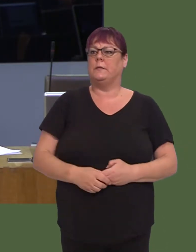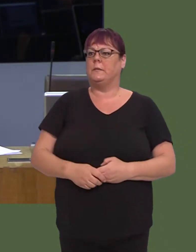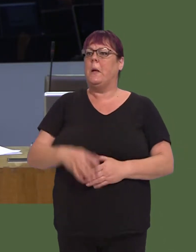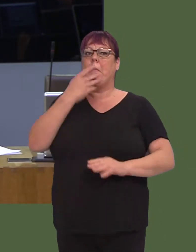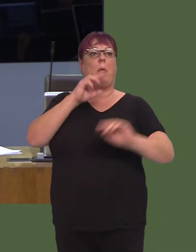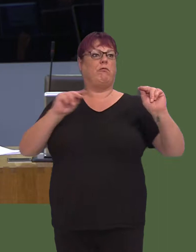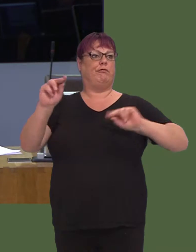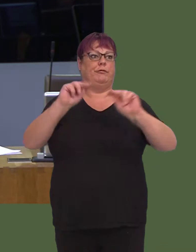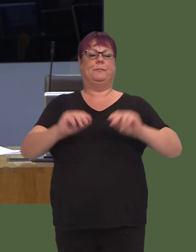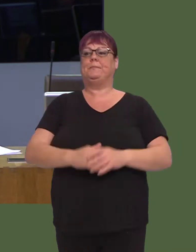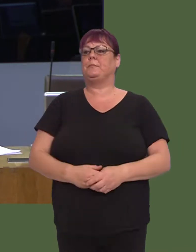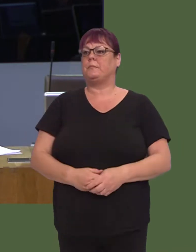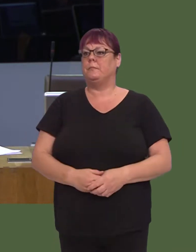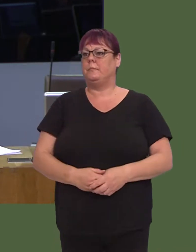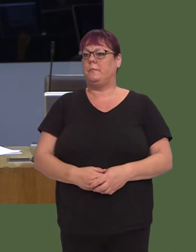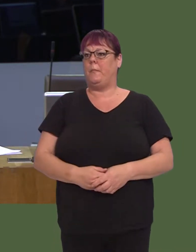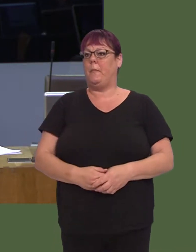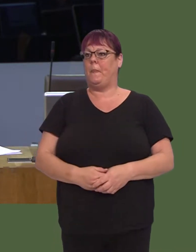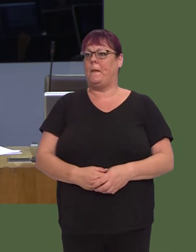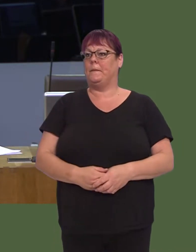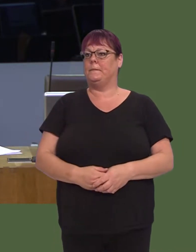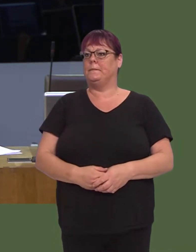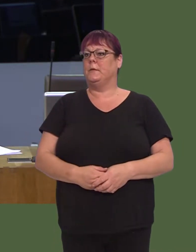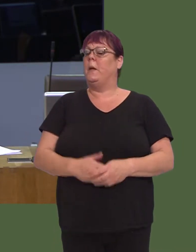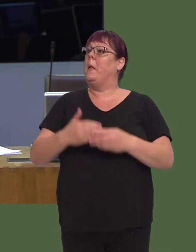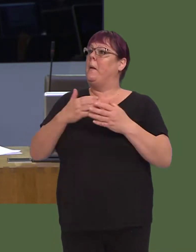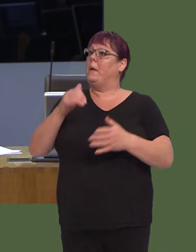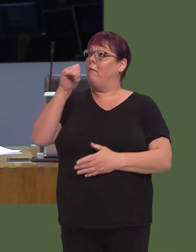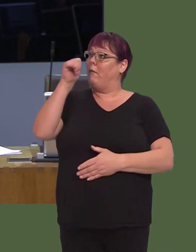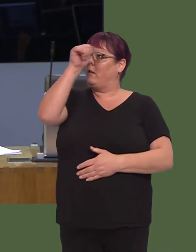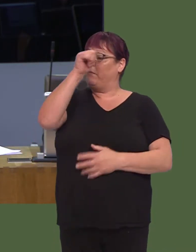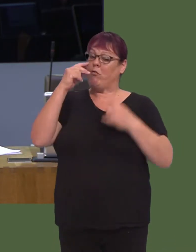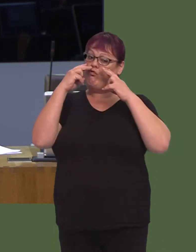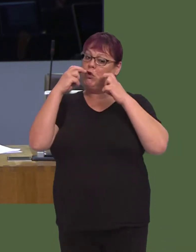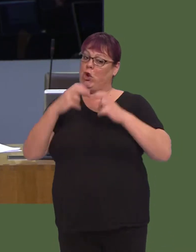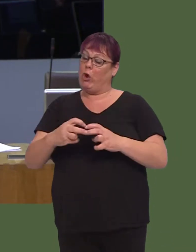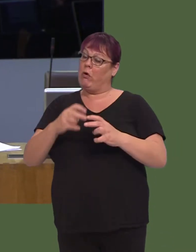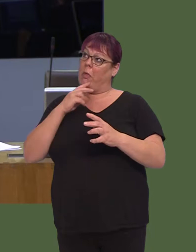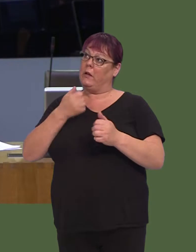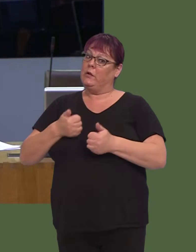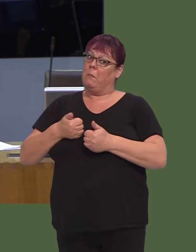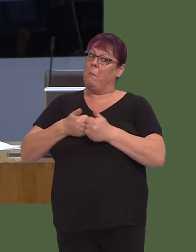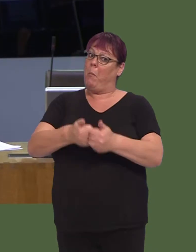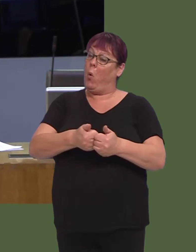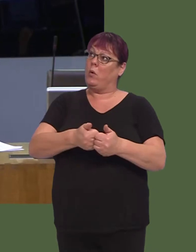There has also been considerable academic research backing up this view.